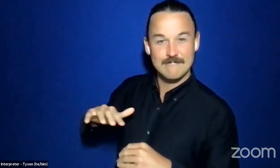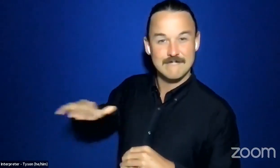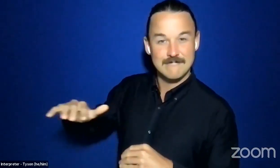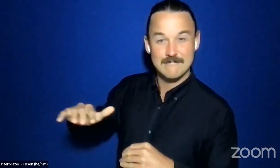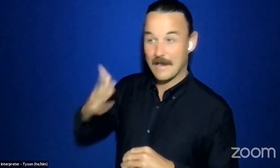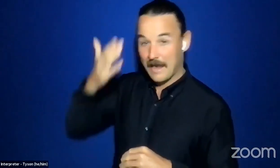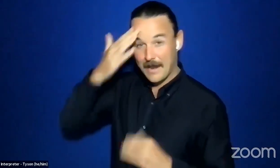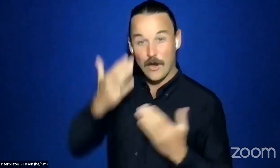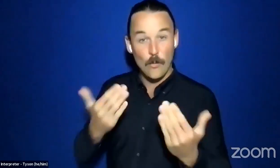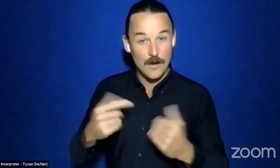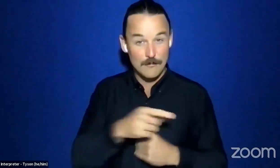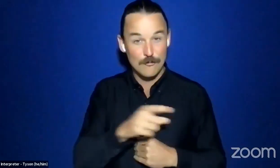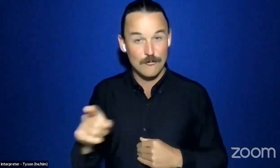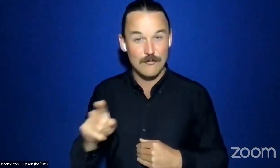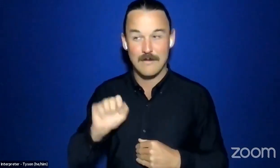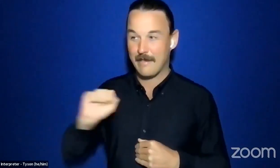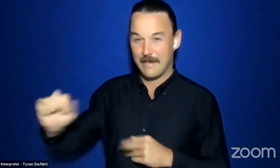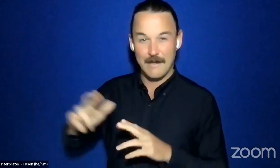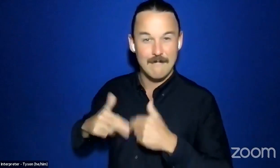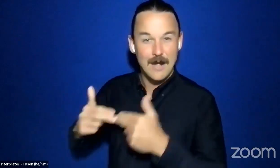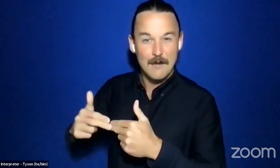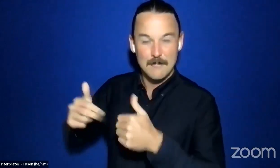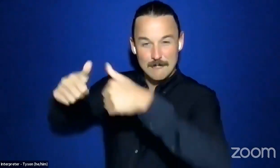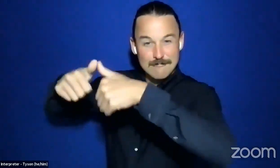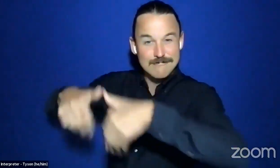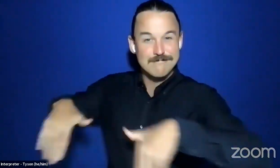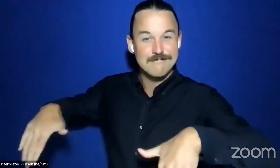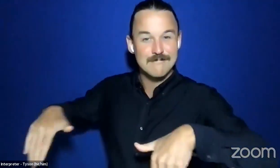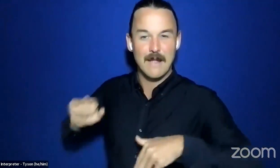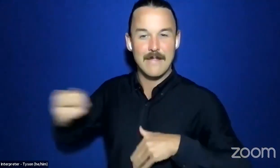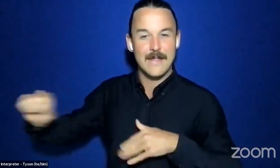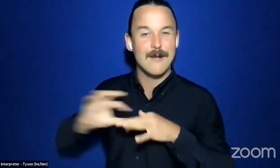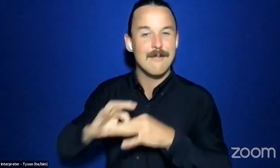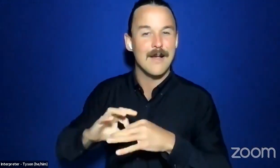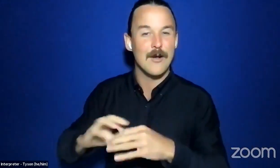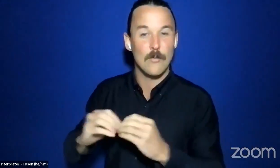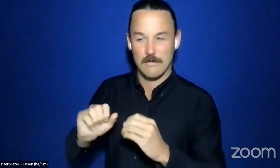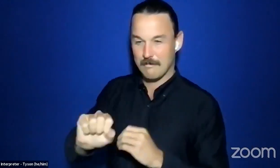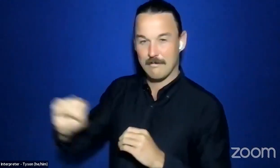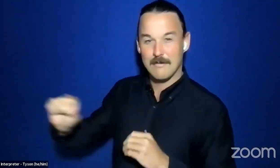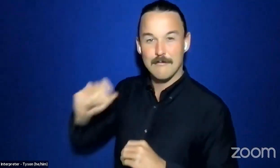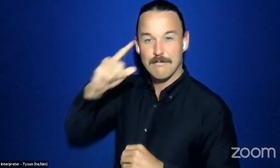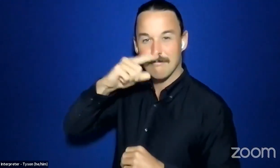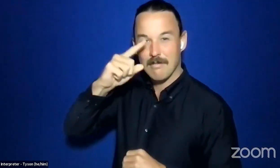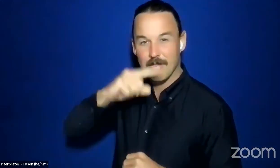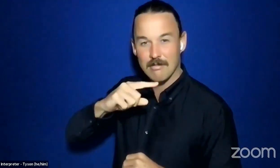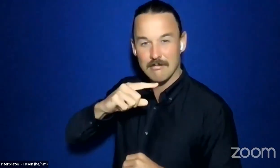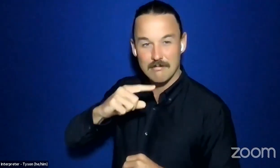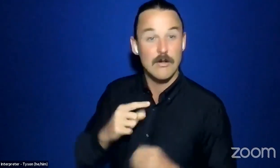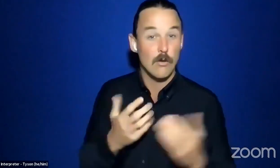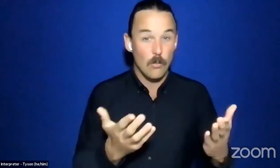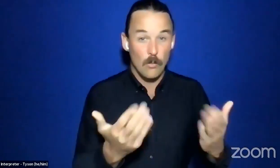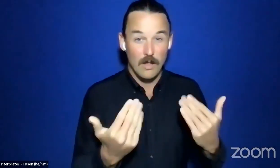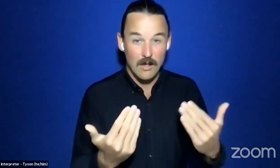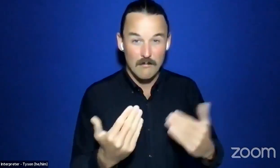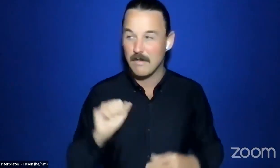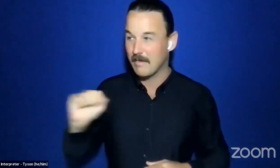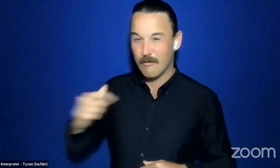I also welcoming you to the hierarchy and welcoming you to the significant relationships. They. ave with the people of our place